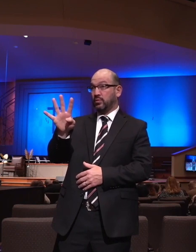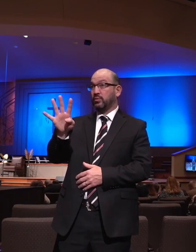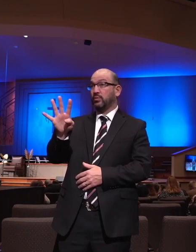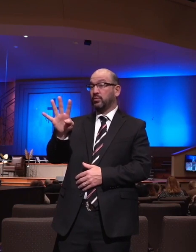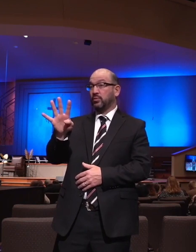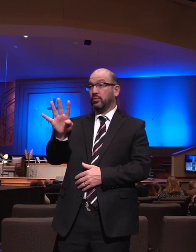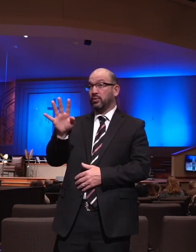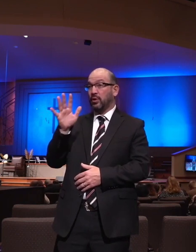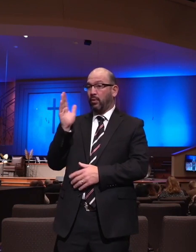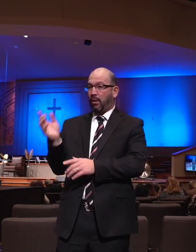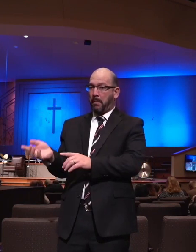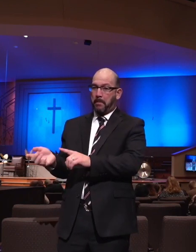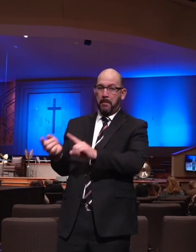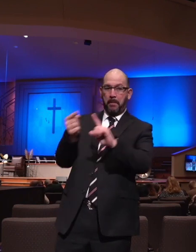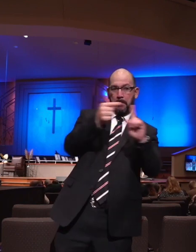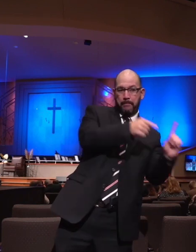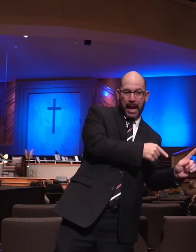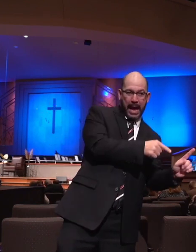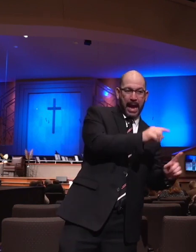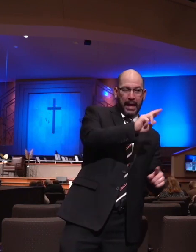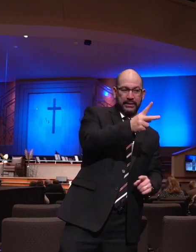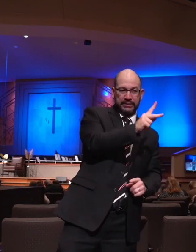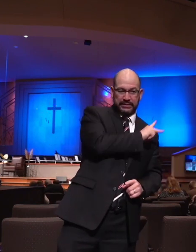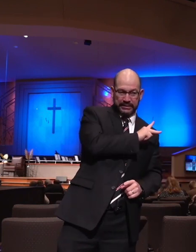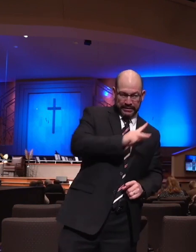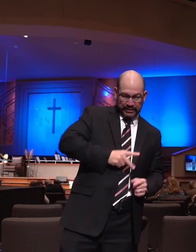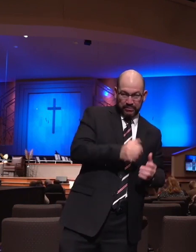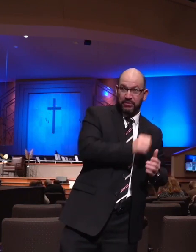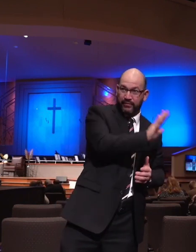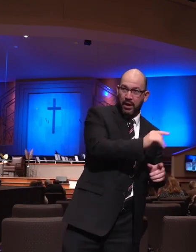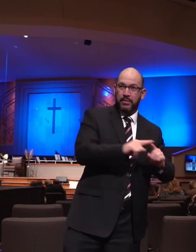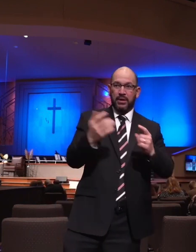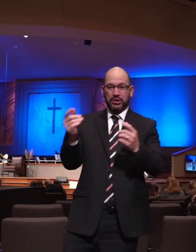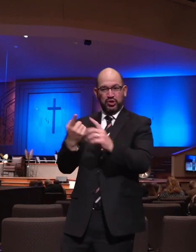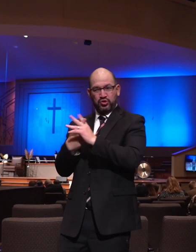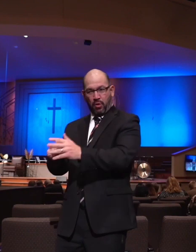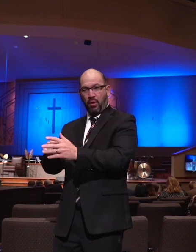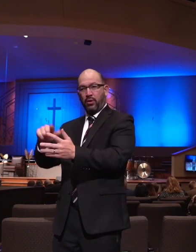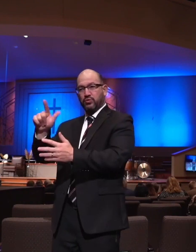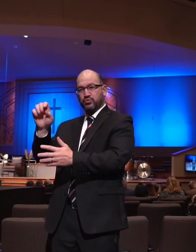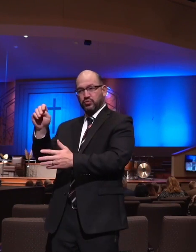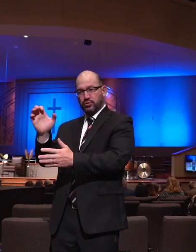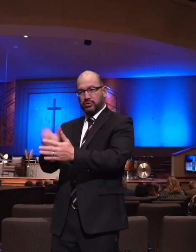II Kings chapter five tonight but